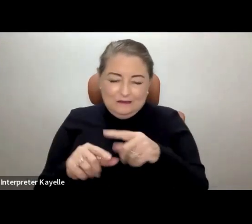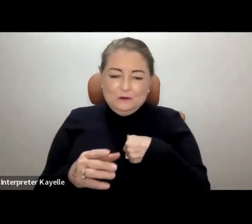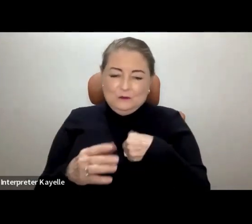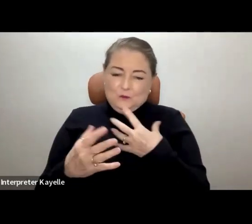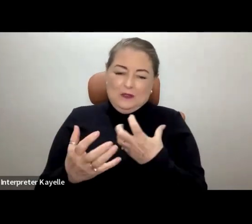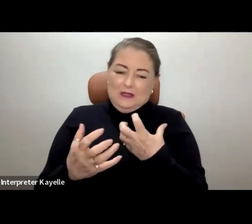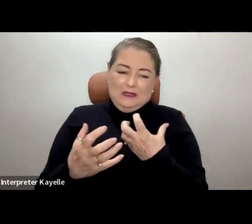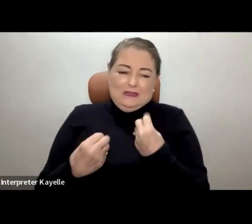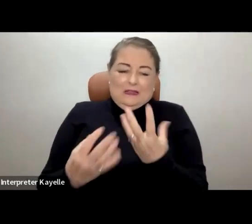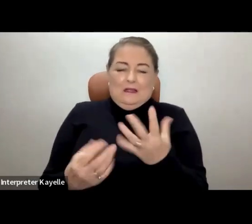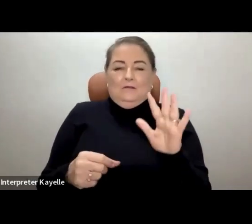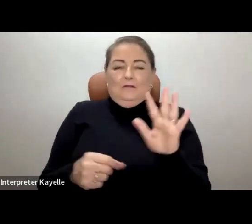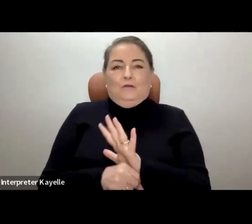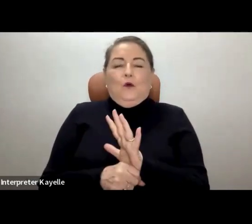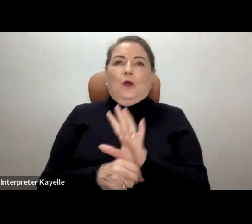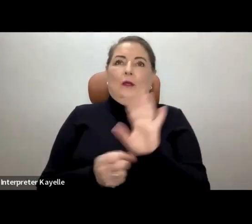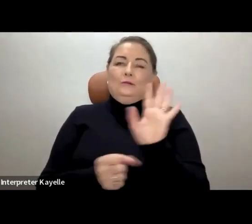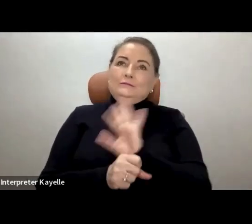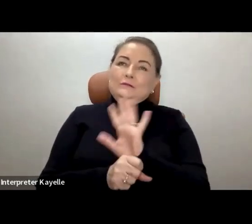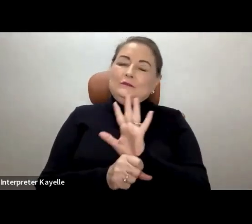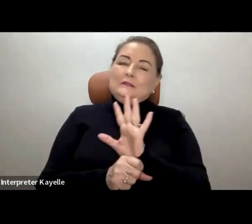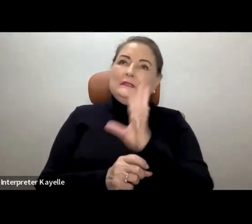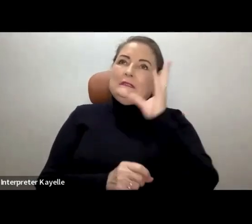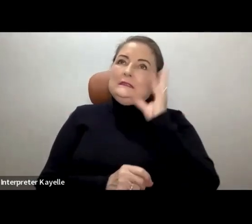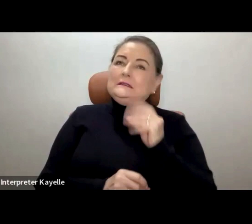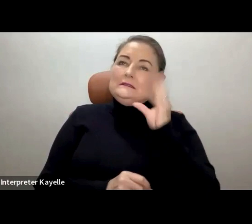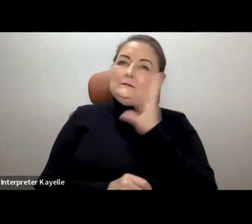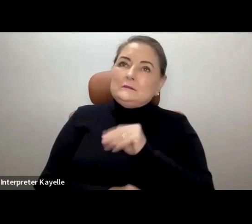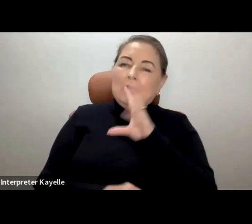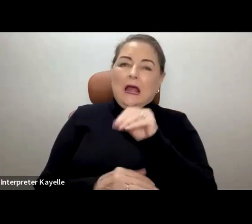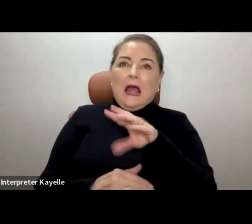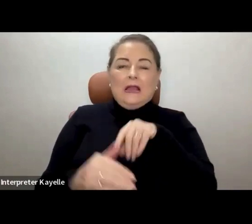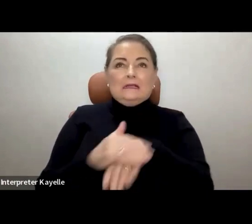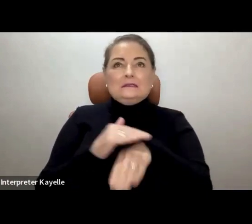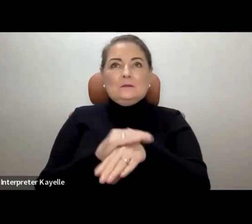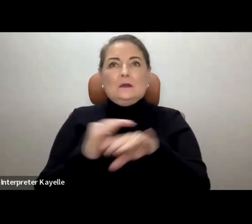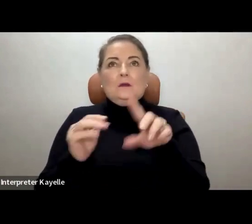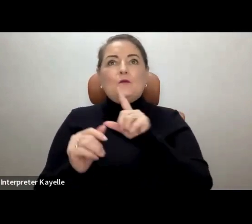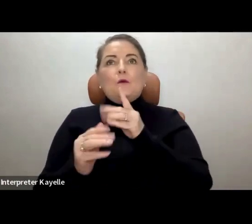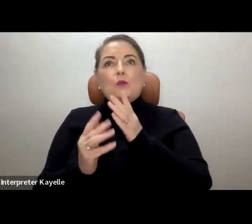cinematic experience and accessibility experience through Reelabilities. And accessibility. I